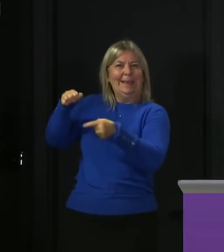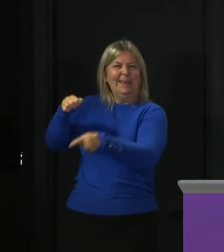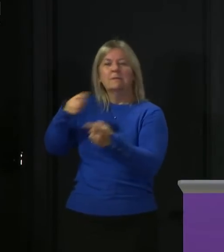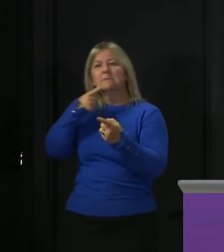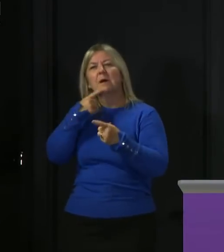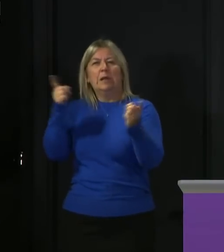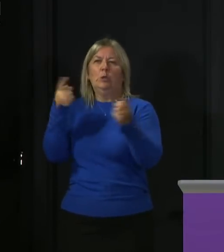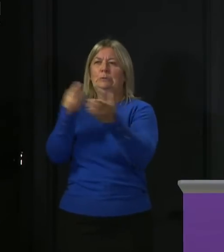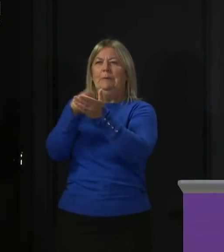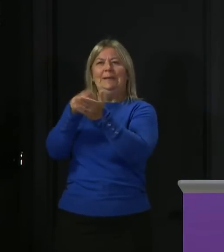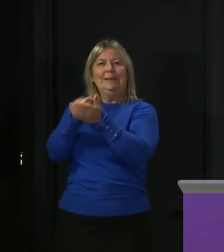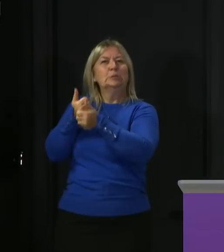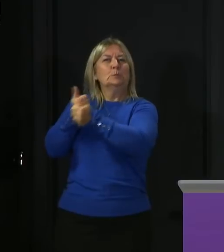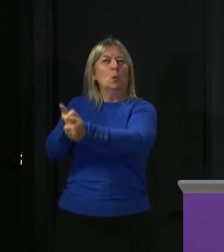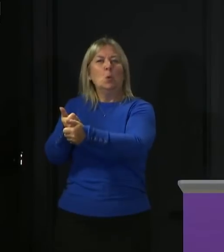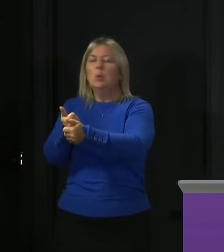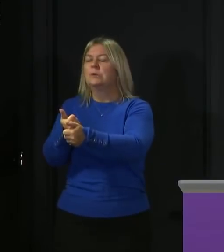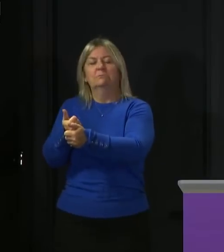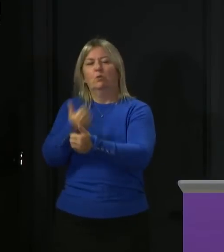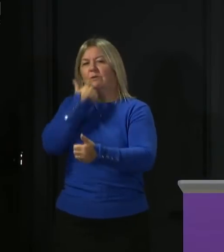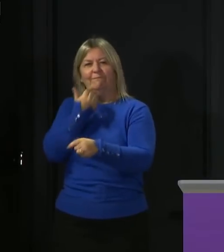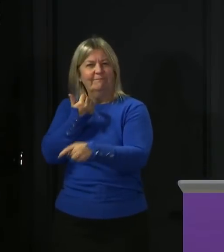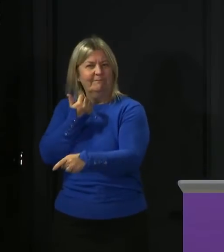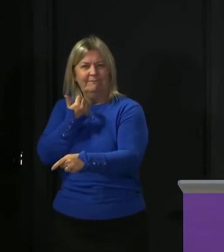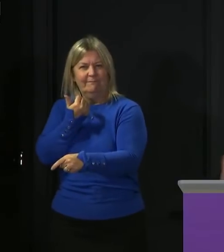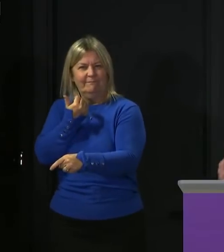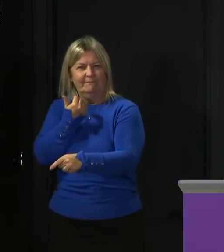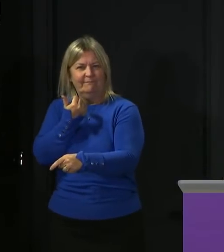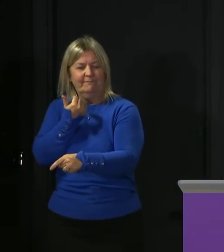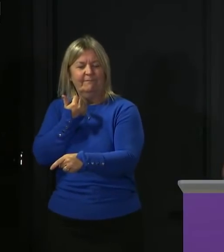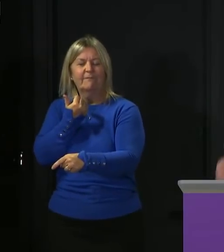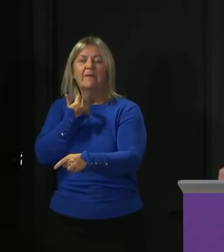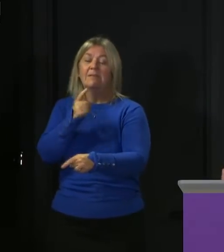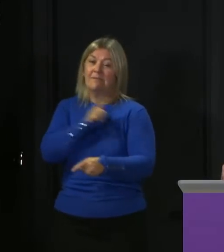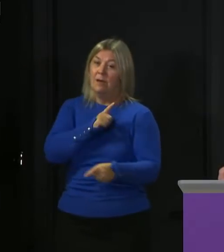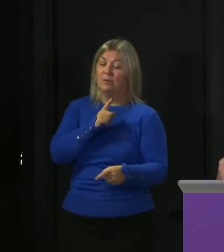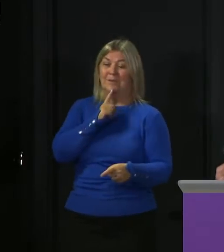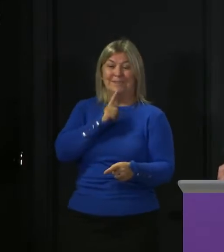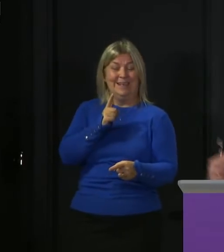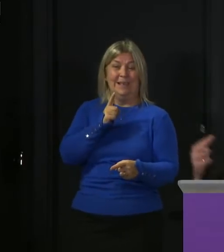We cannot, because of the reasons that I keep talking about, the finite nature of our resources,